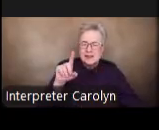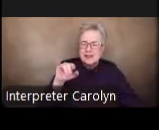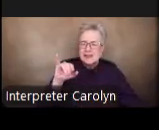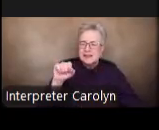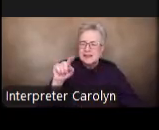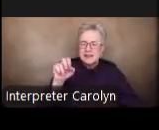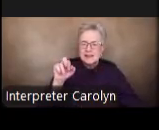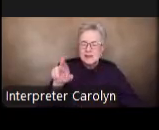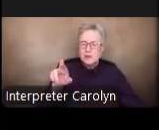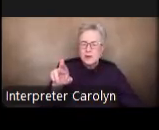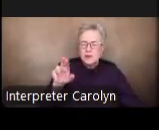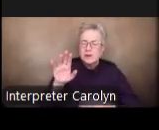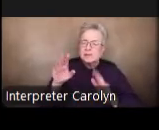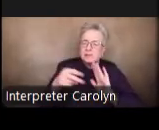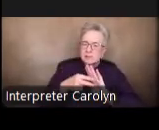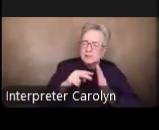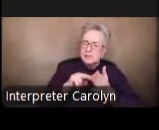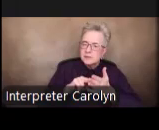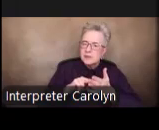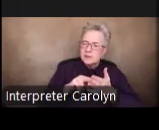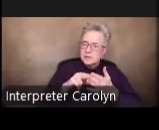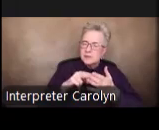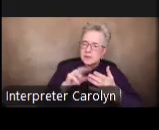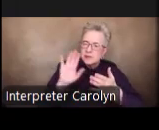It just means their brain learns a little bit differently.